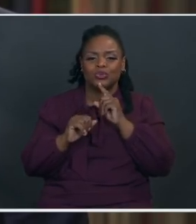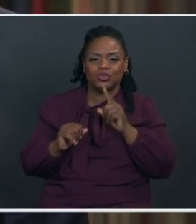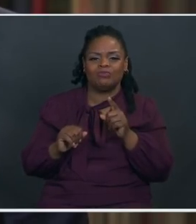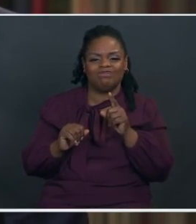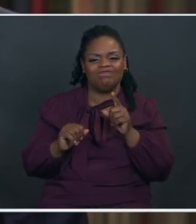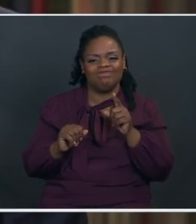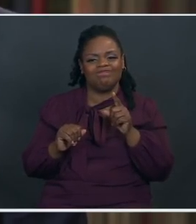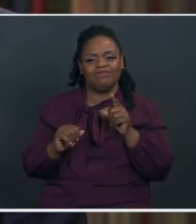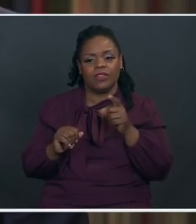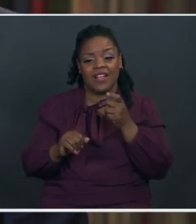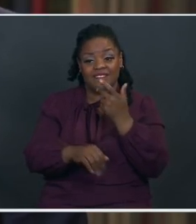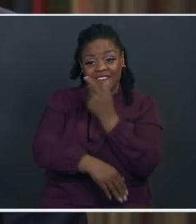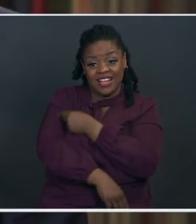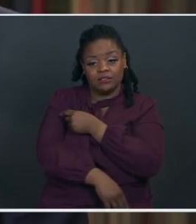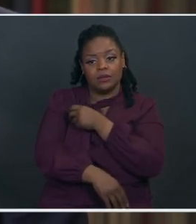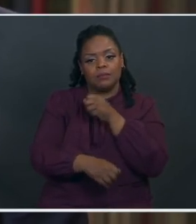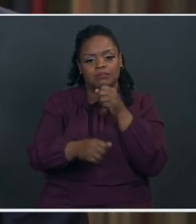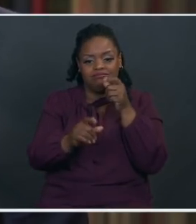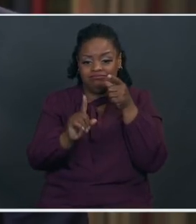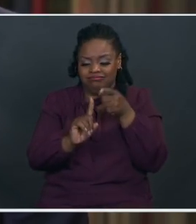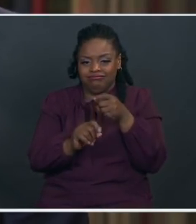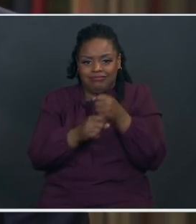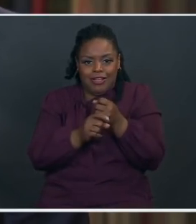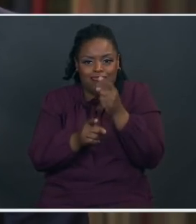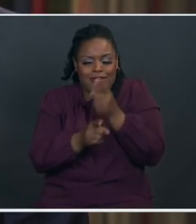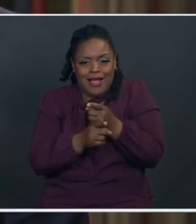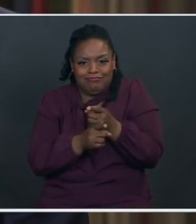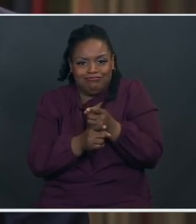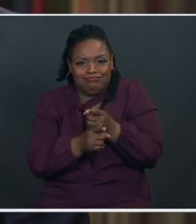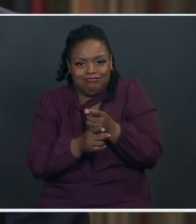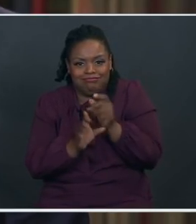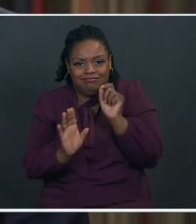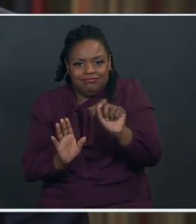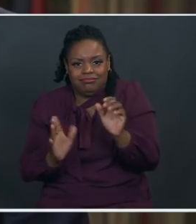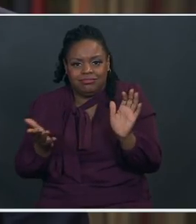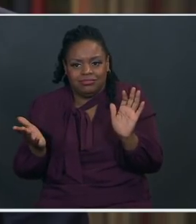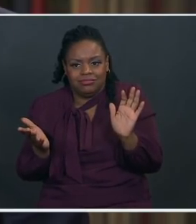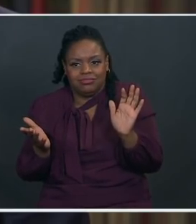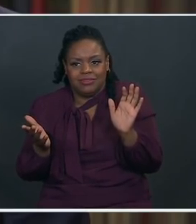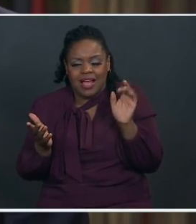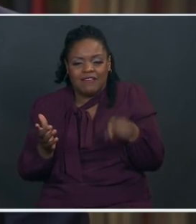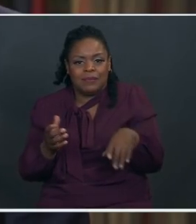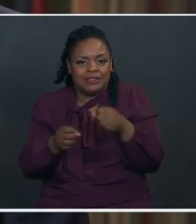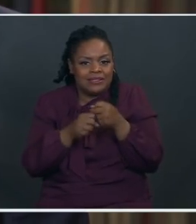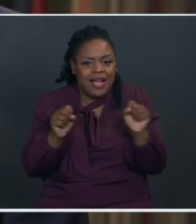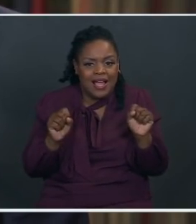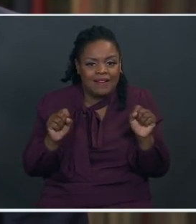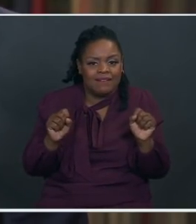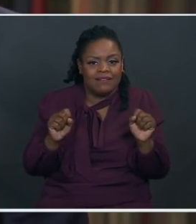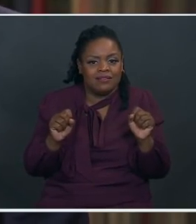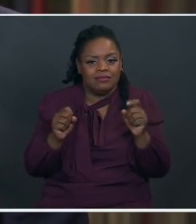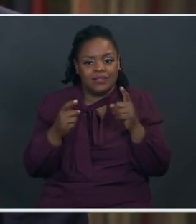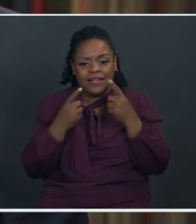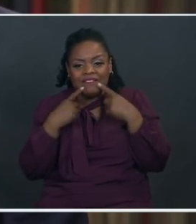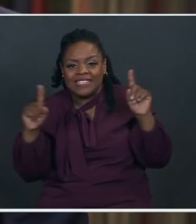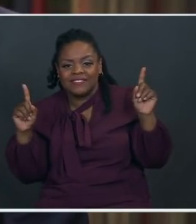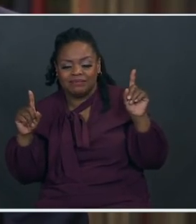are done the right way so that we could sign off and get them to the states and get them to the public. So right now, that looks like sometime over the summer.